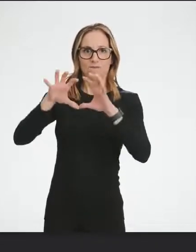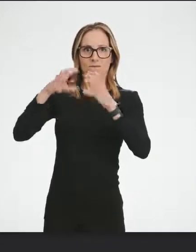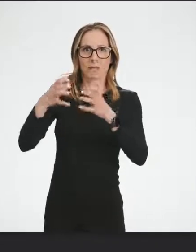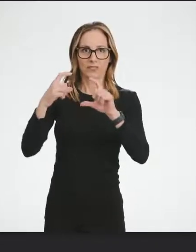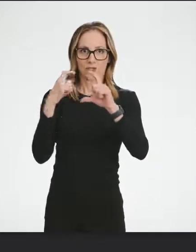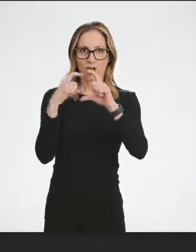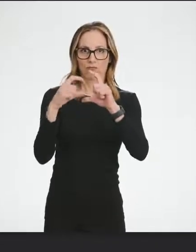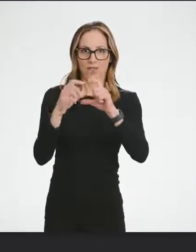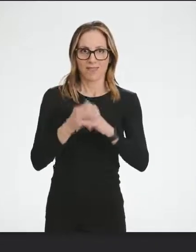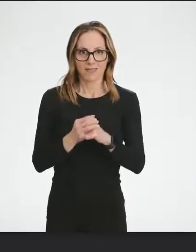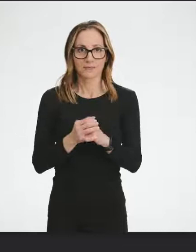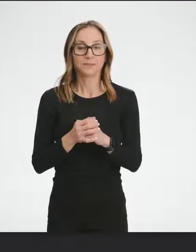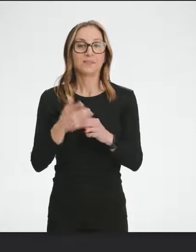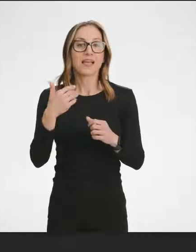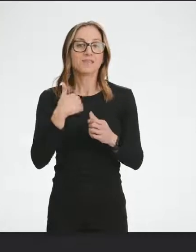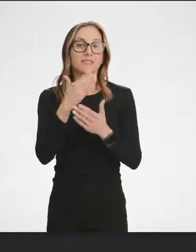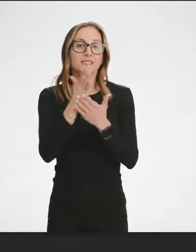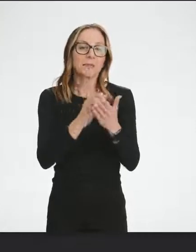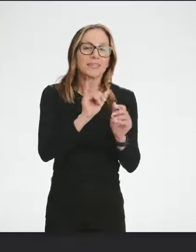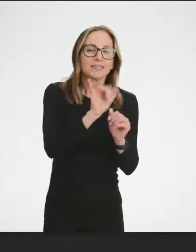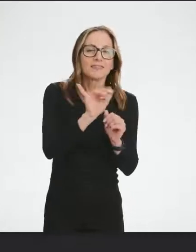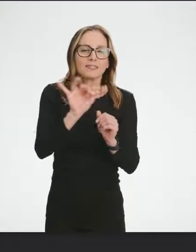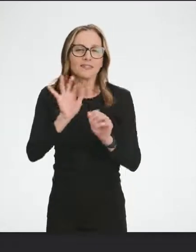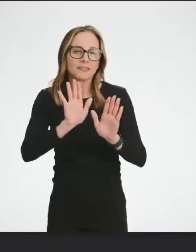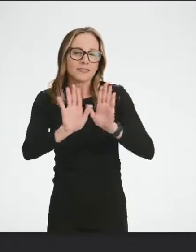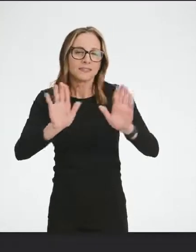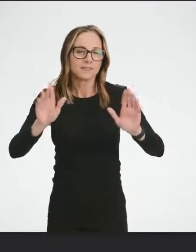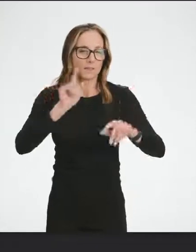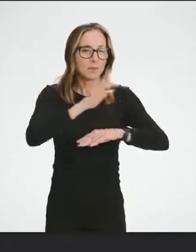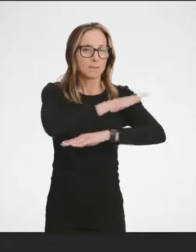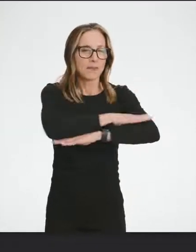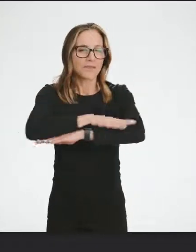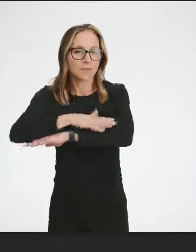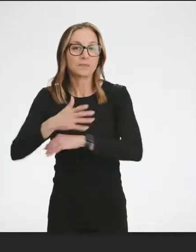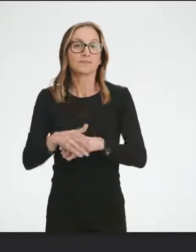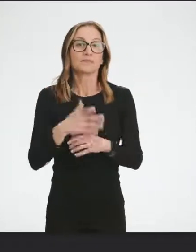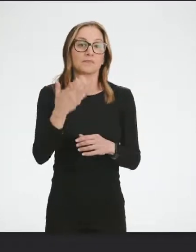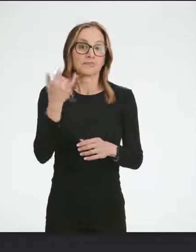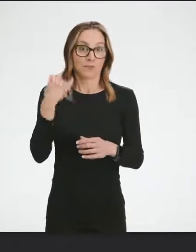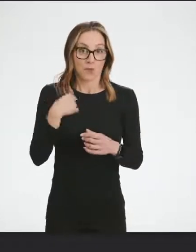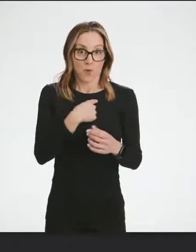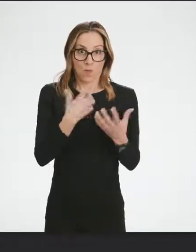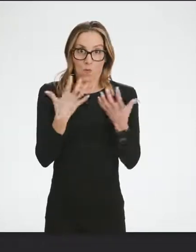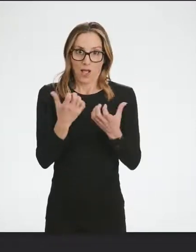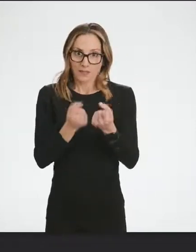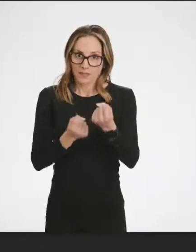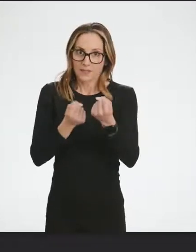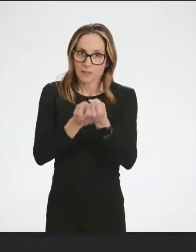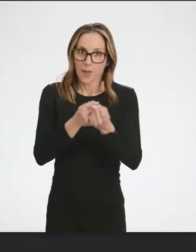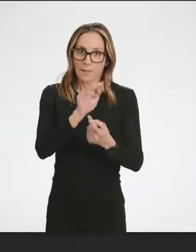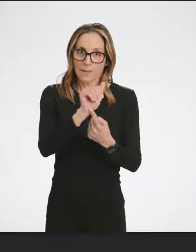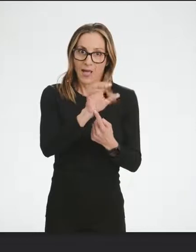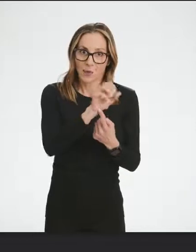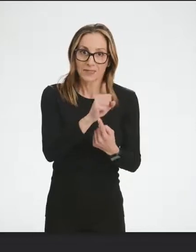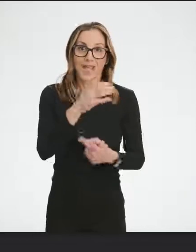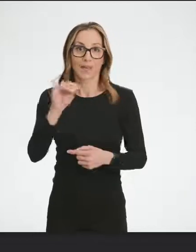You'll notice that we're using some platform conditionals here. This is because we want this widget to continue supporting macOS and iOS with systemSmall,